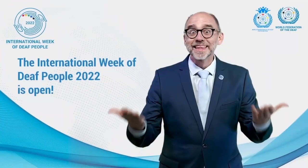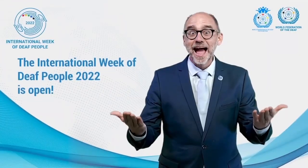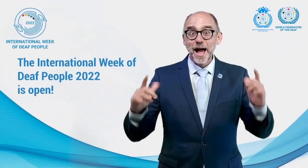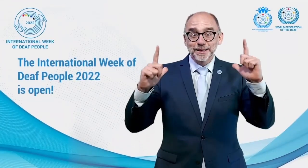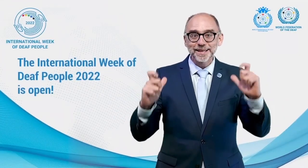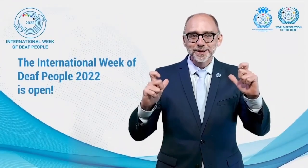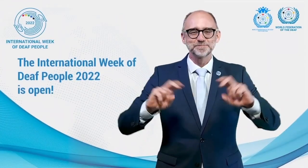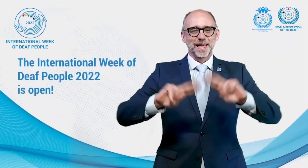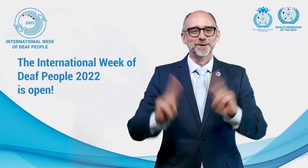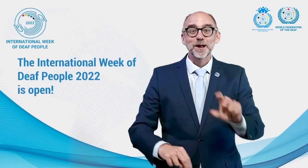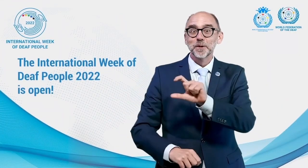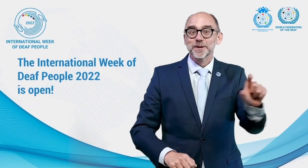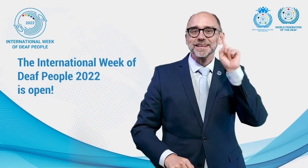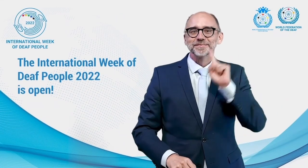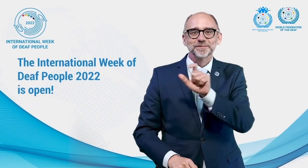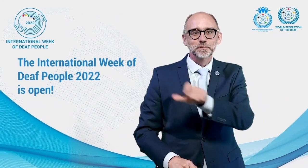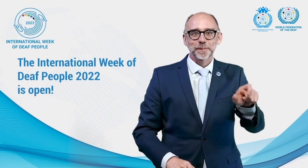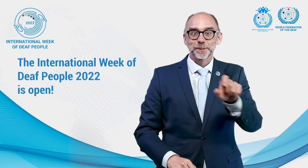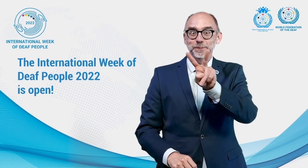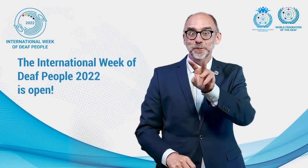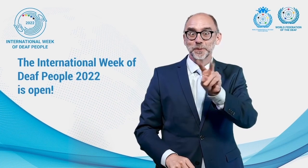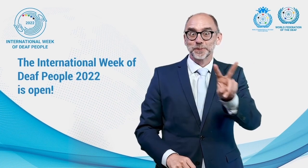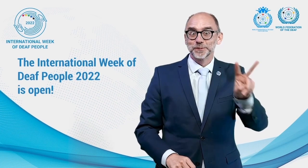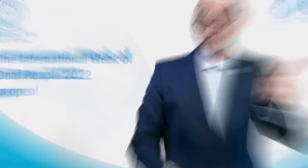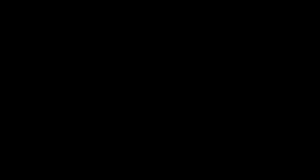Now the International Week of Deaf People 2022 opens.